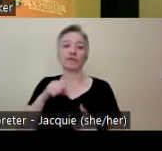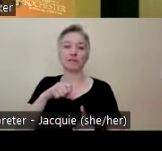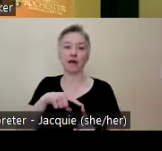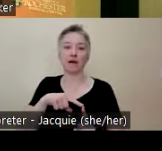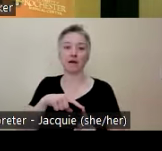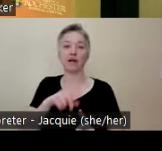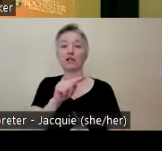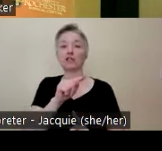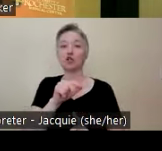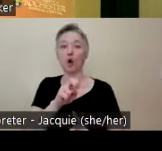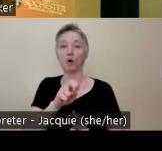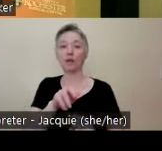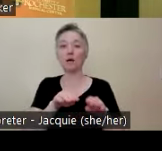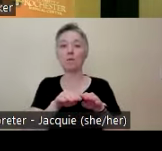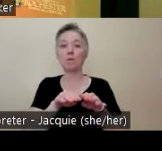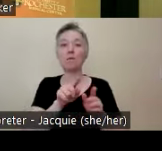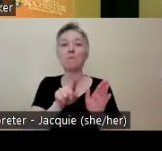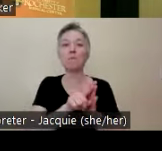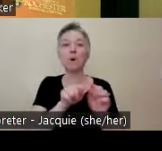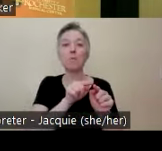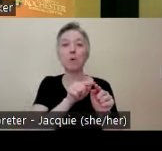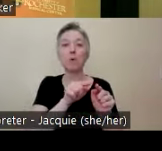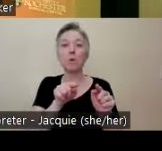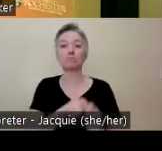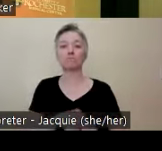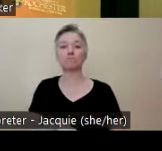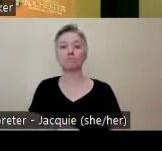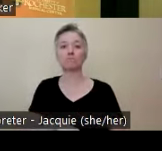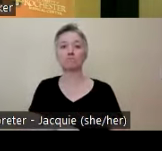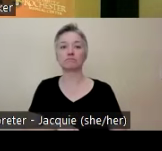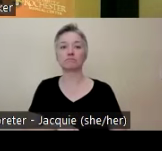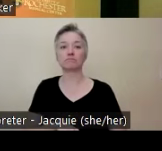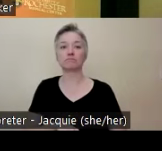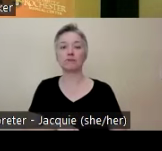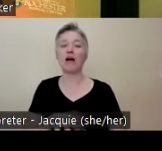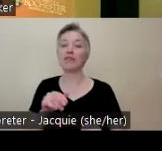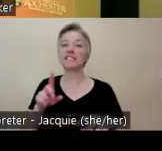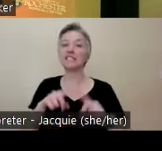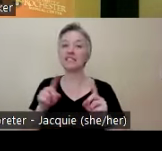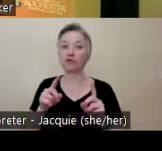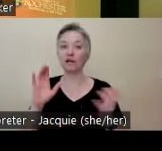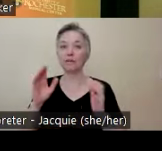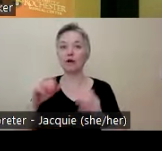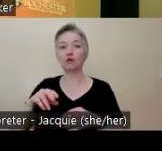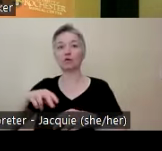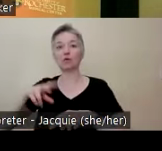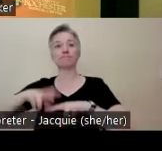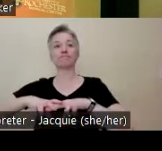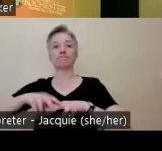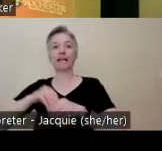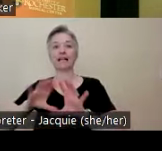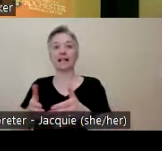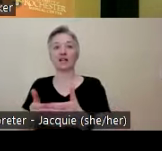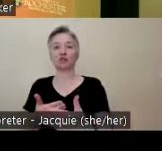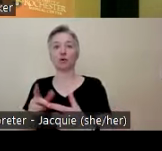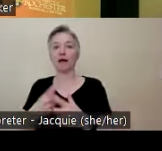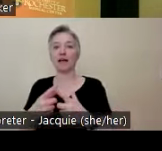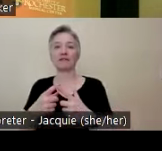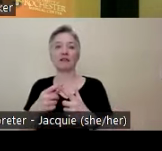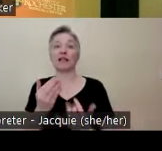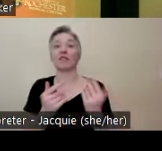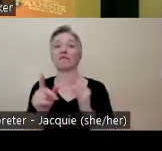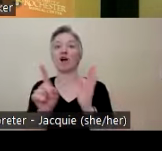go is really different than sitting in a classroom and all of a sudden the fire alarm goes off and